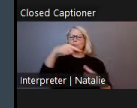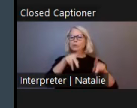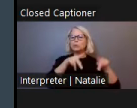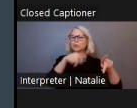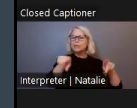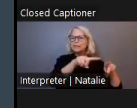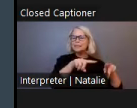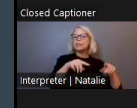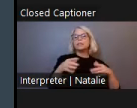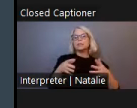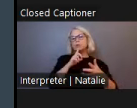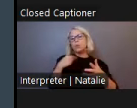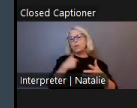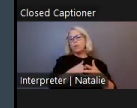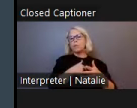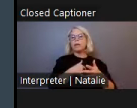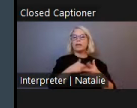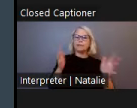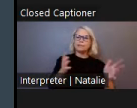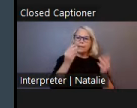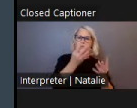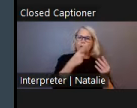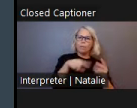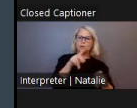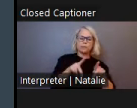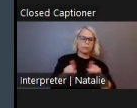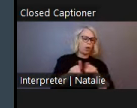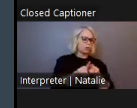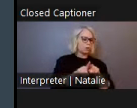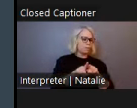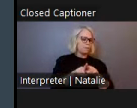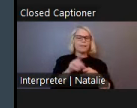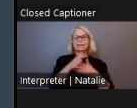be sure that we inform those folks of his as well as some of the hazards and threats